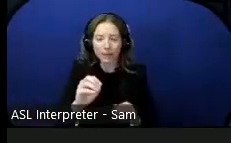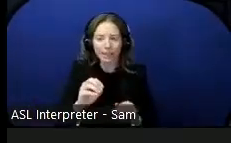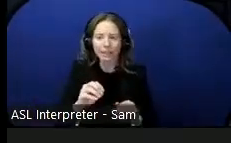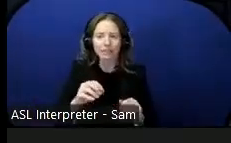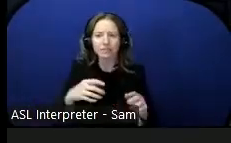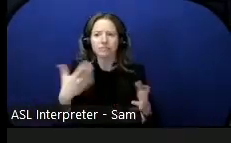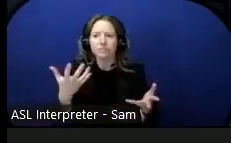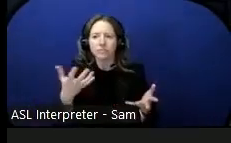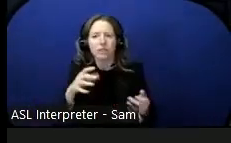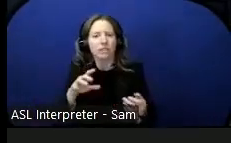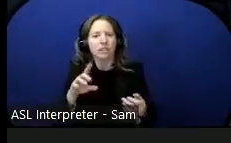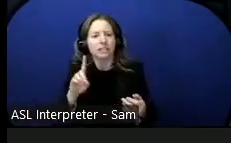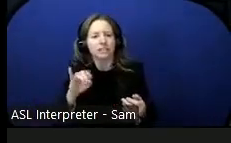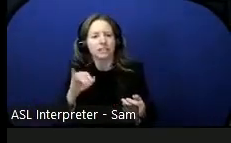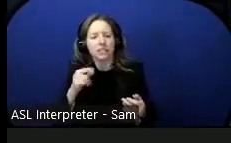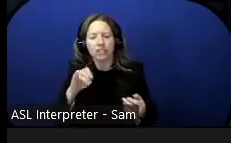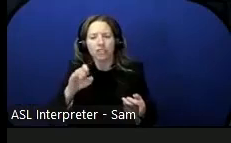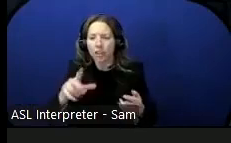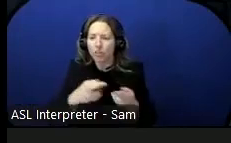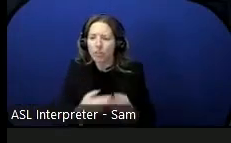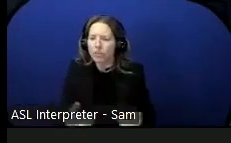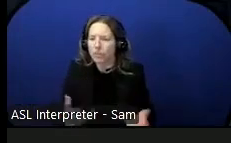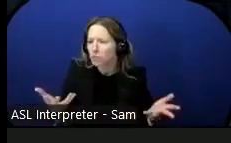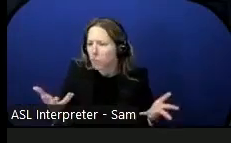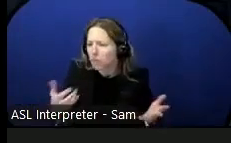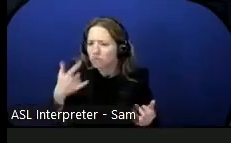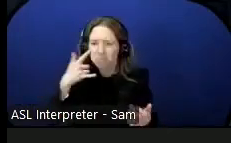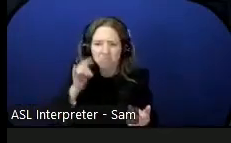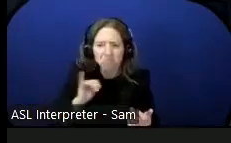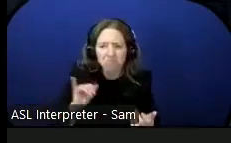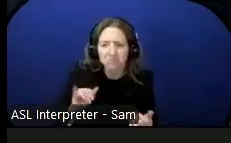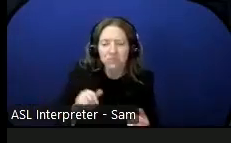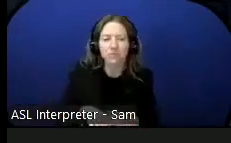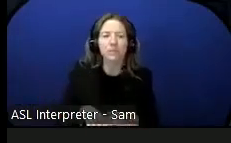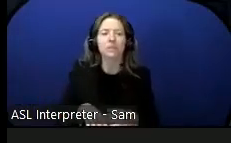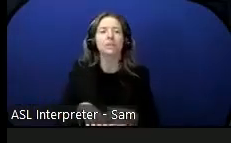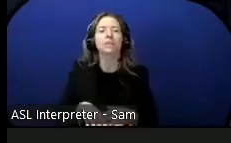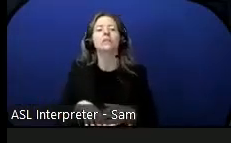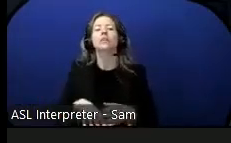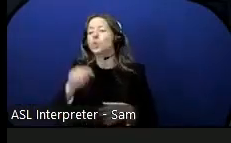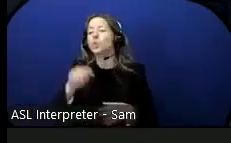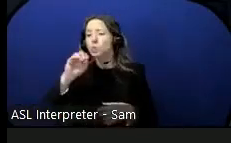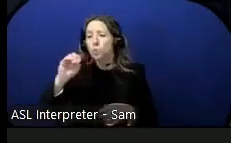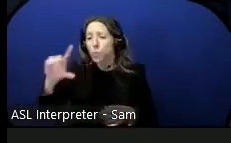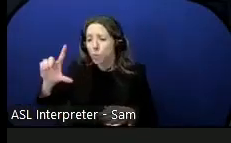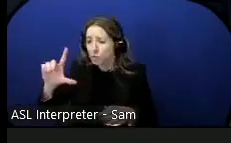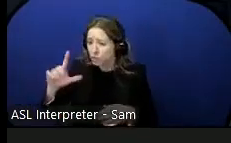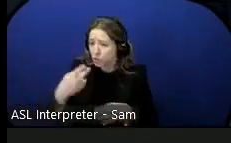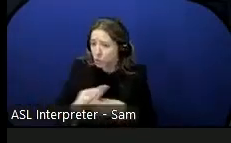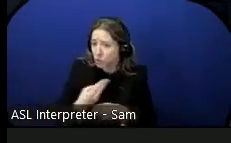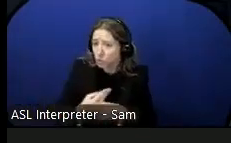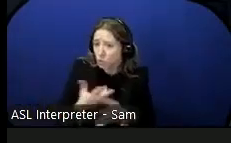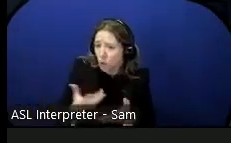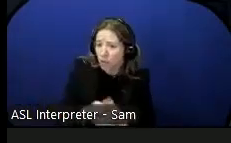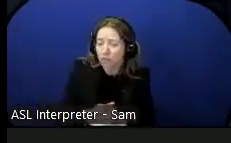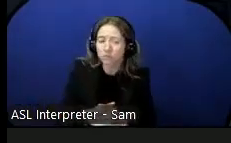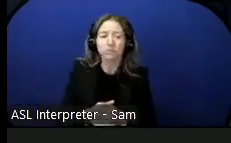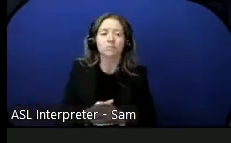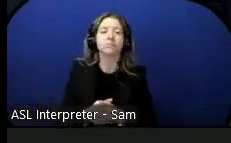What tools are you using? What third party software are you responsible for? And so it's important to consider here